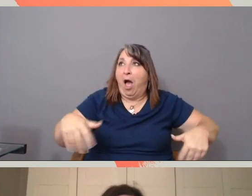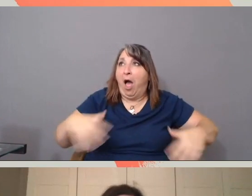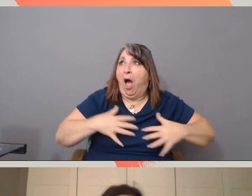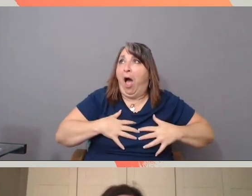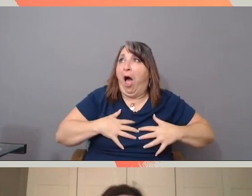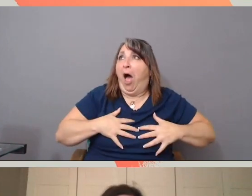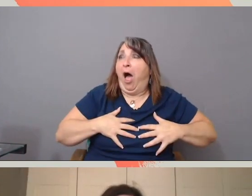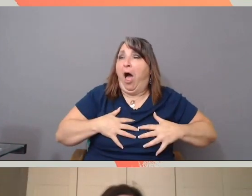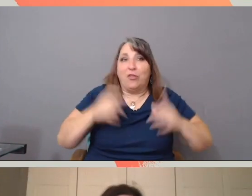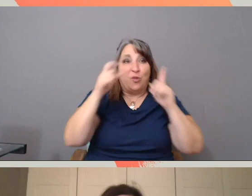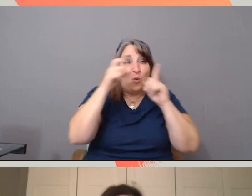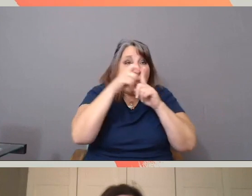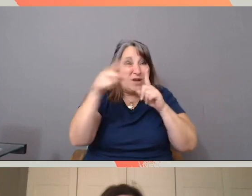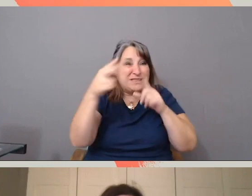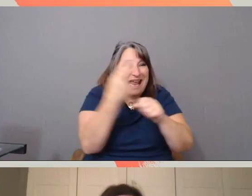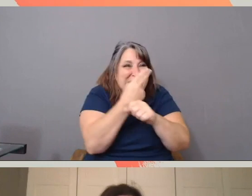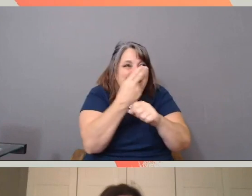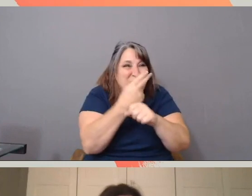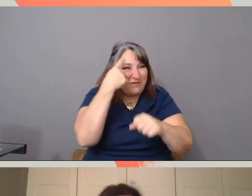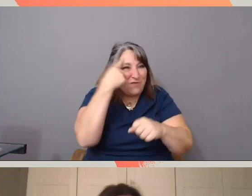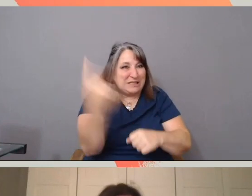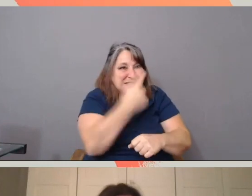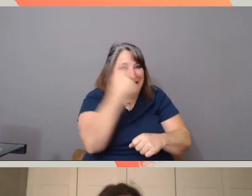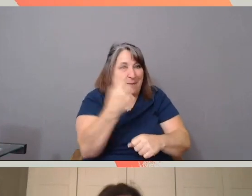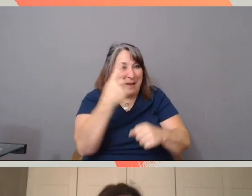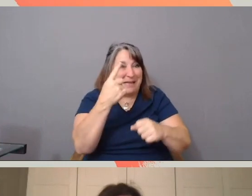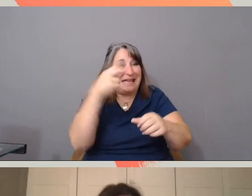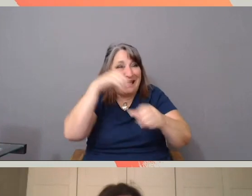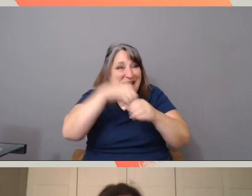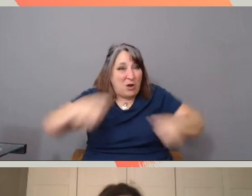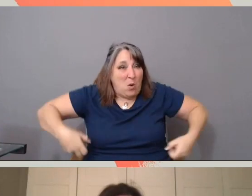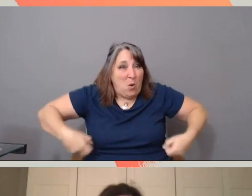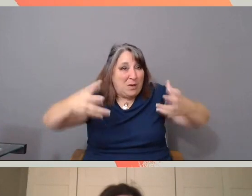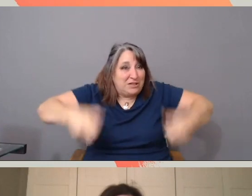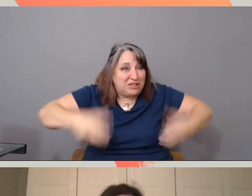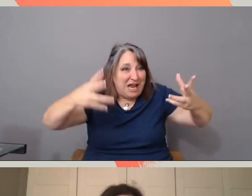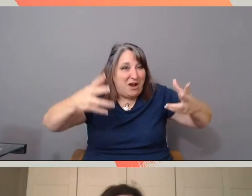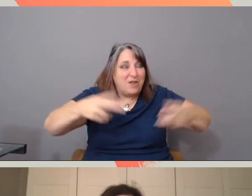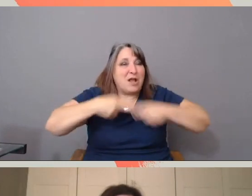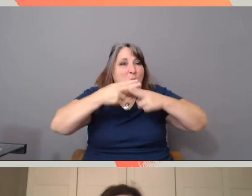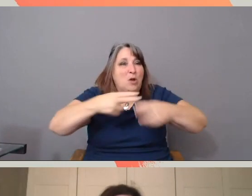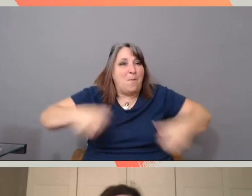that they used for somebody using a wheelchair was wheelchair-bound.